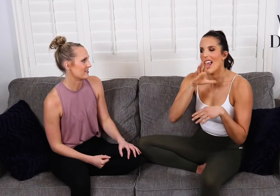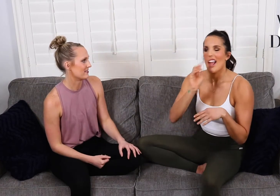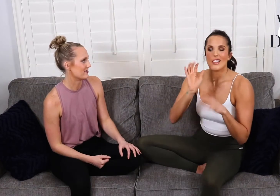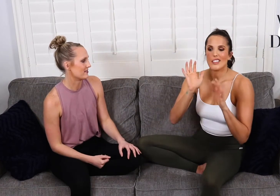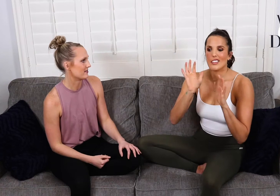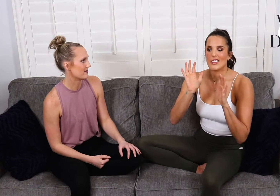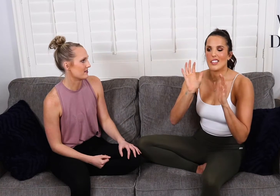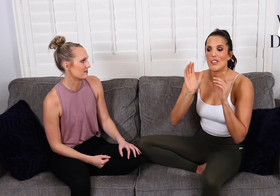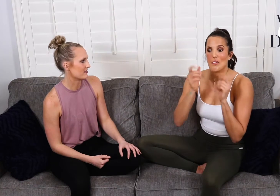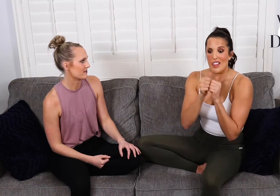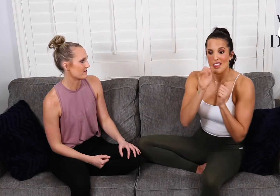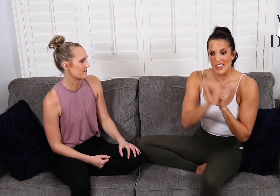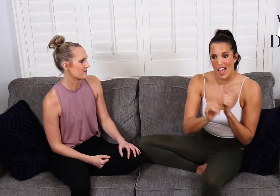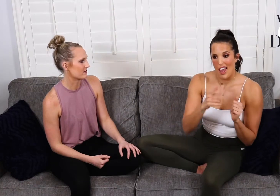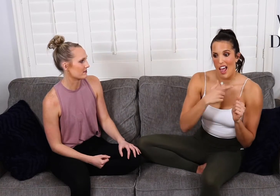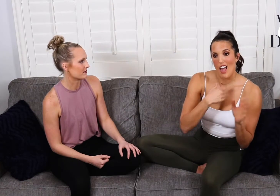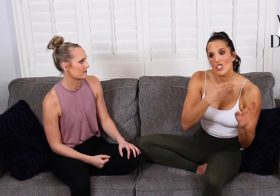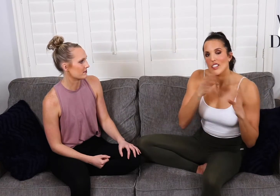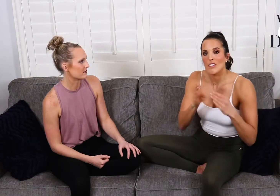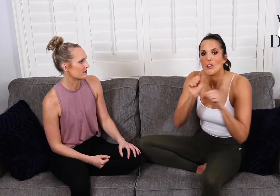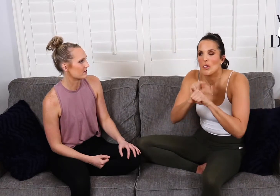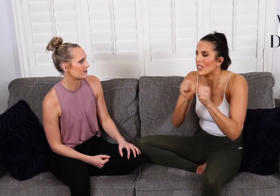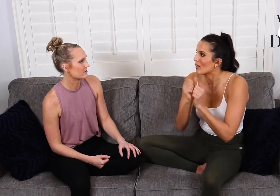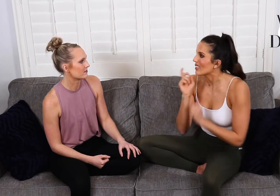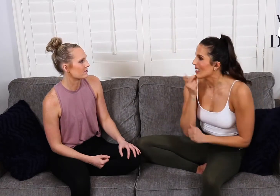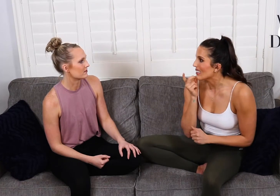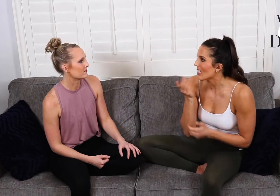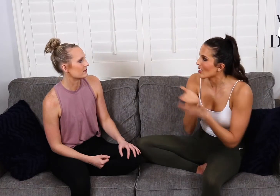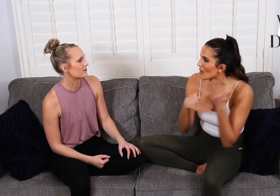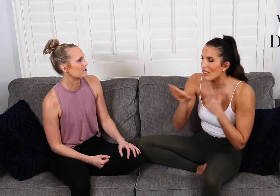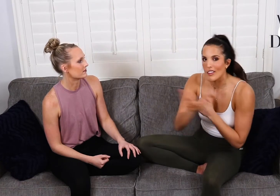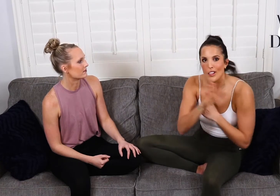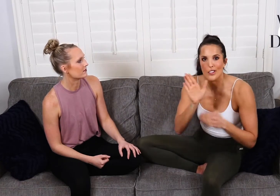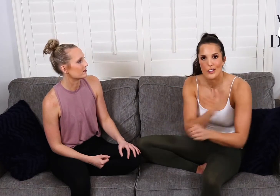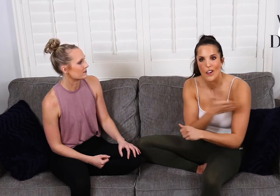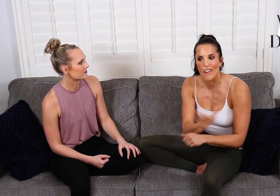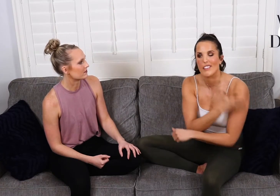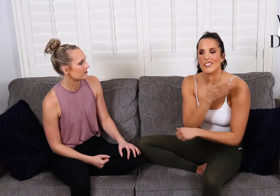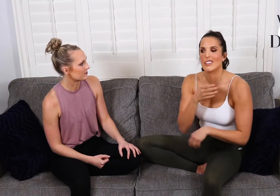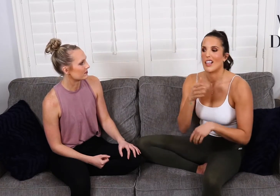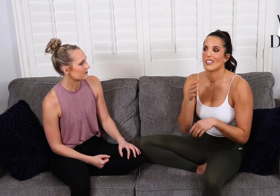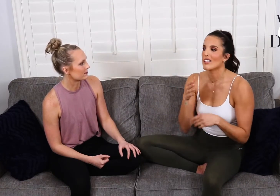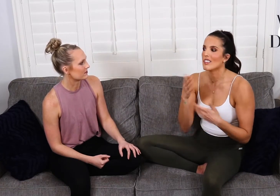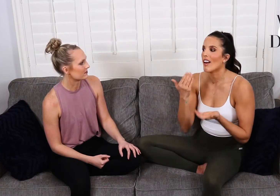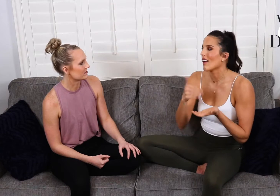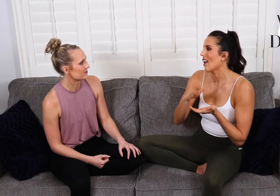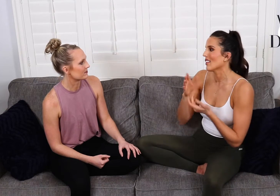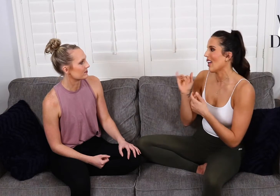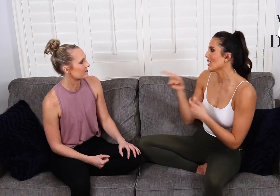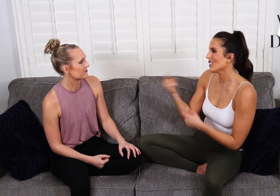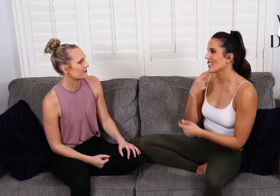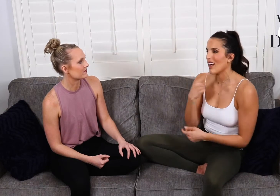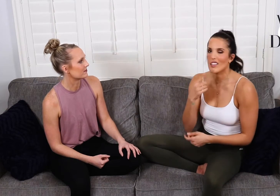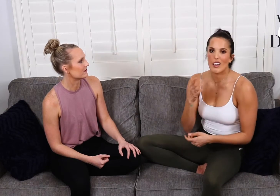And with that, I started working with Disney and did some of their songs and like